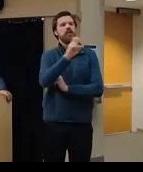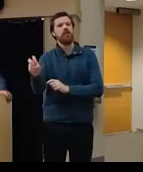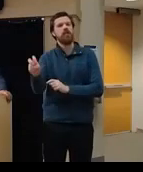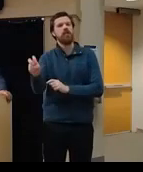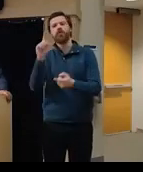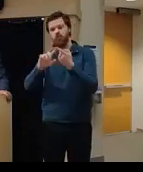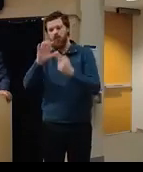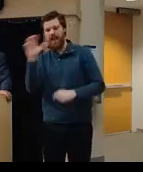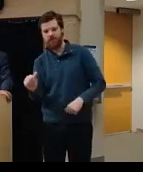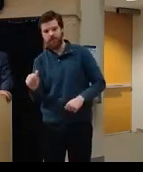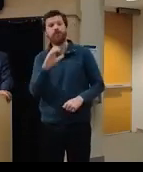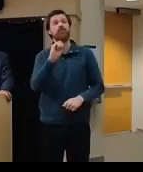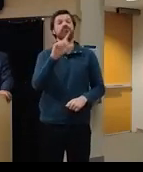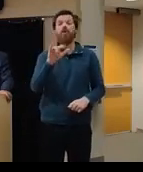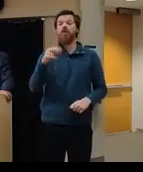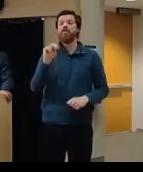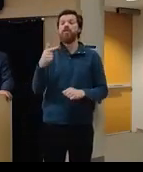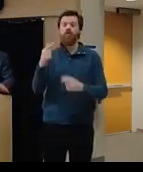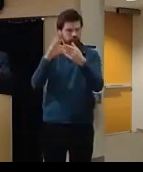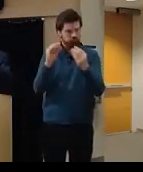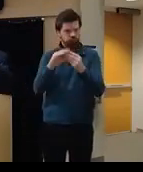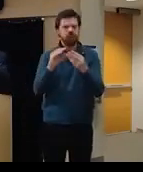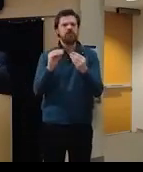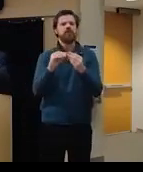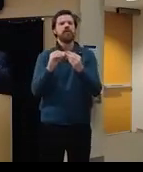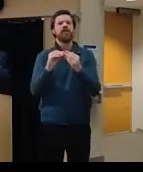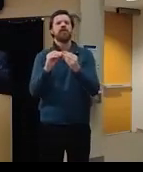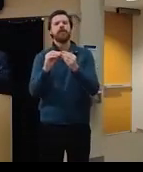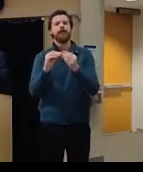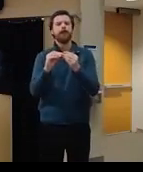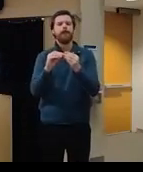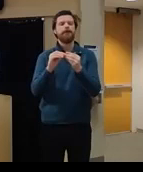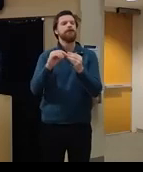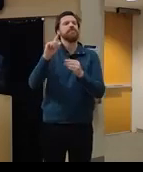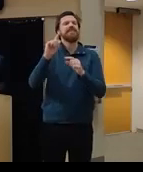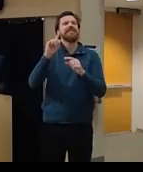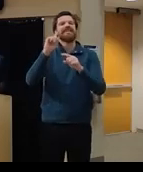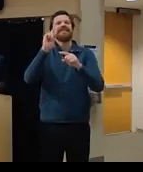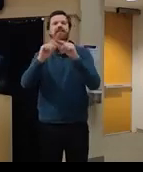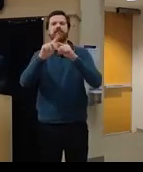uh call Young said that um different Strat of Mind correspond to the history of the races and